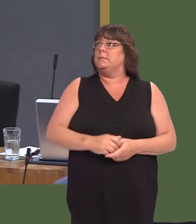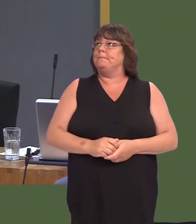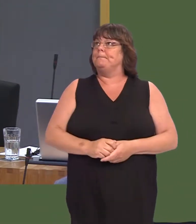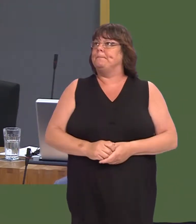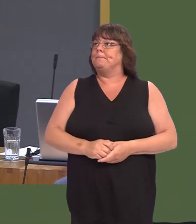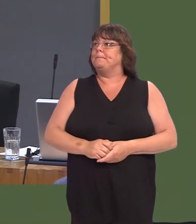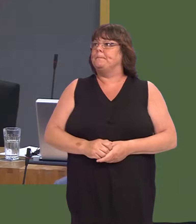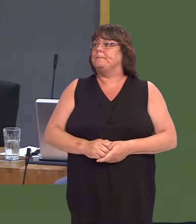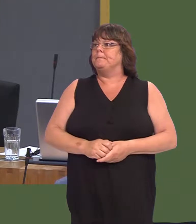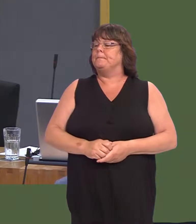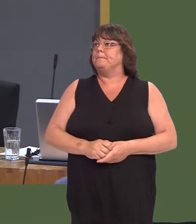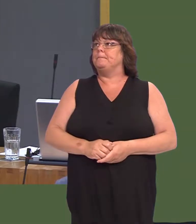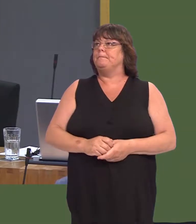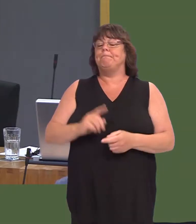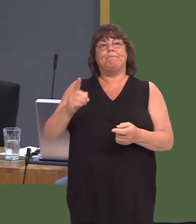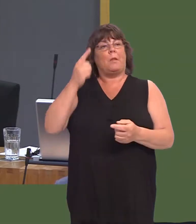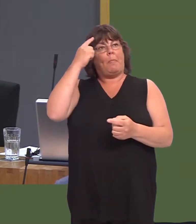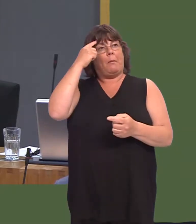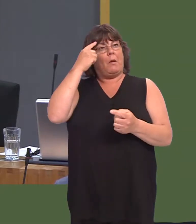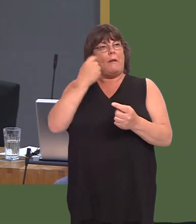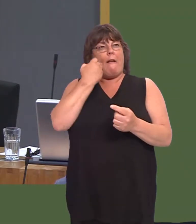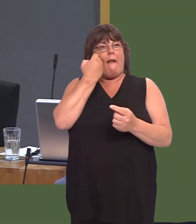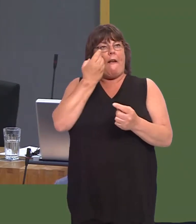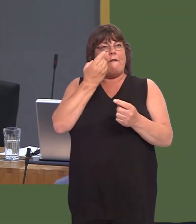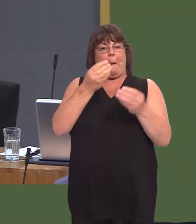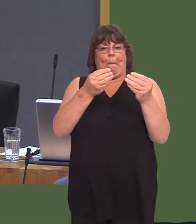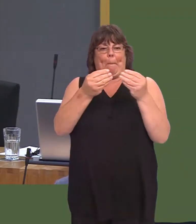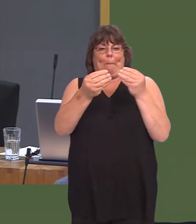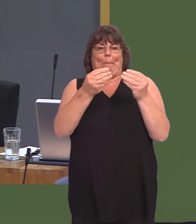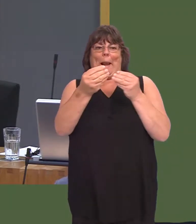Itís particularly beneficial to bear in mind that every piece of plastic ever created is